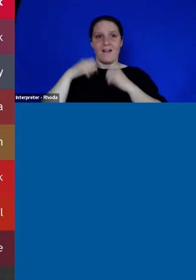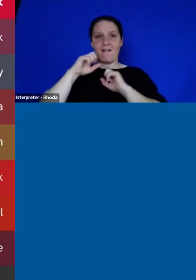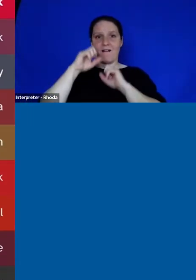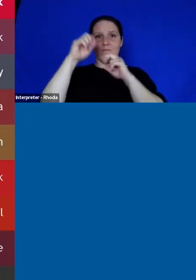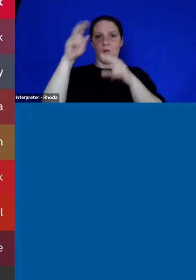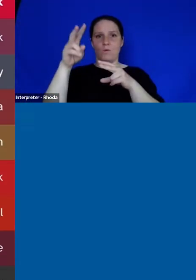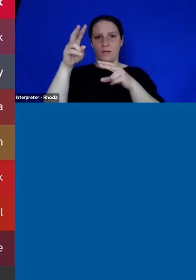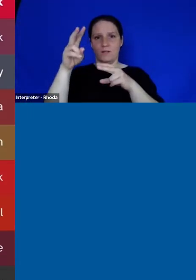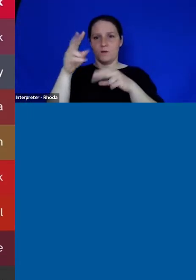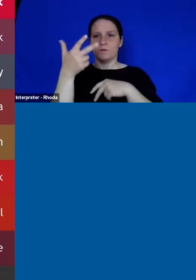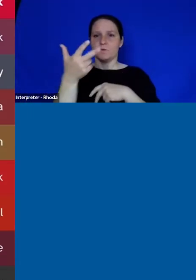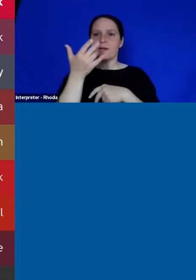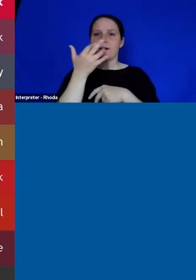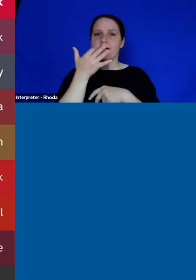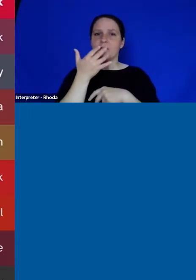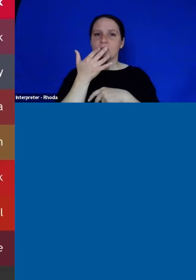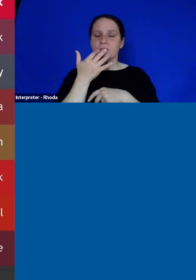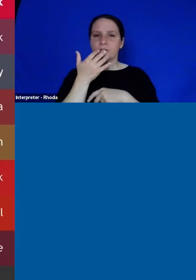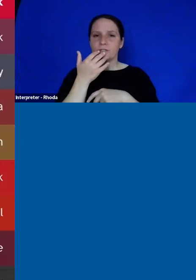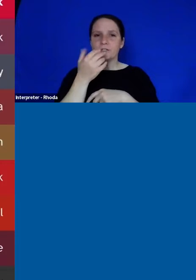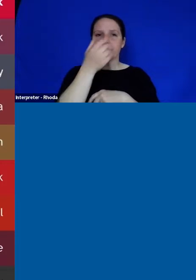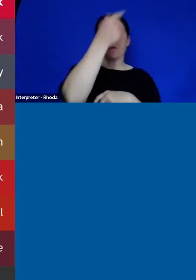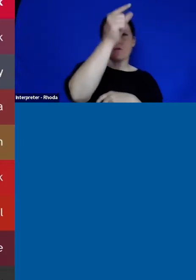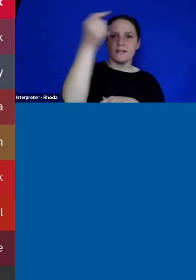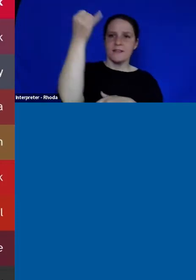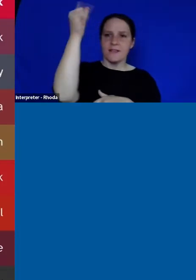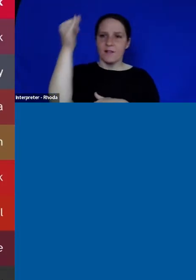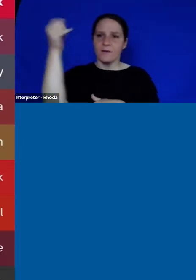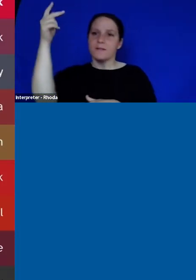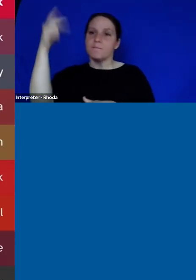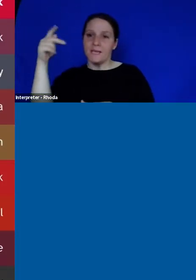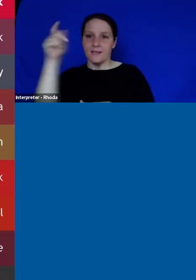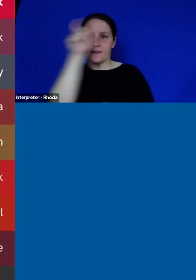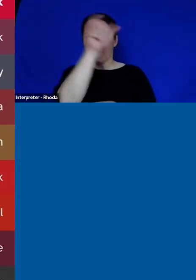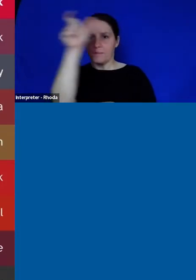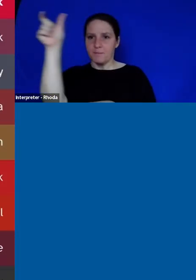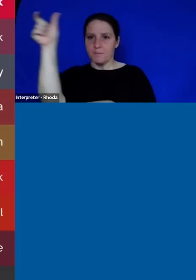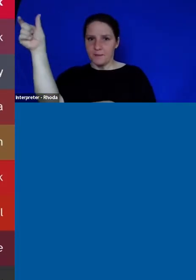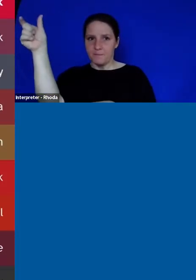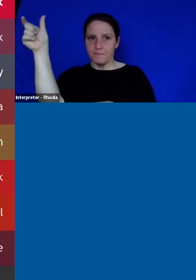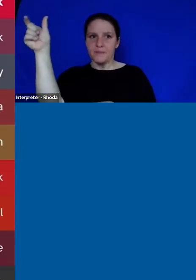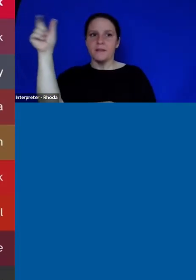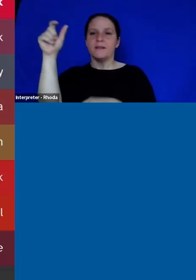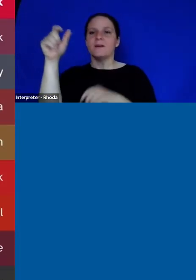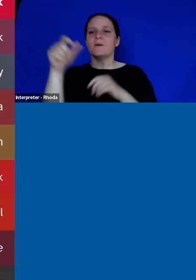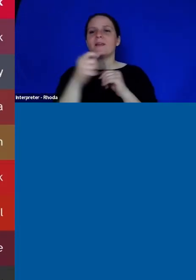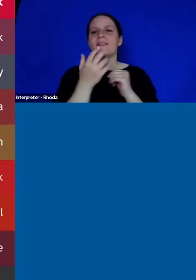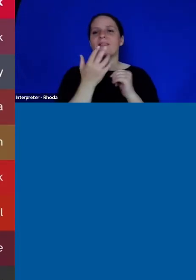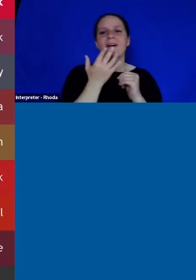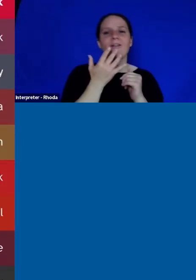to the Coblinder Colorblindness Simulator. In the top row, we have tri-chromatic view, which is no colorblindness.